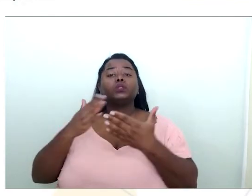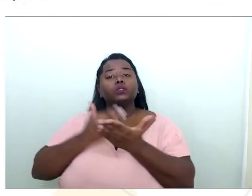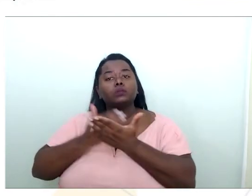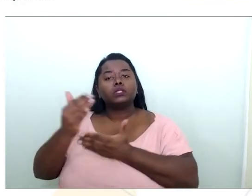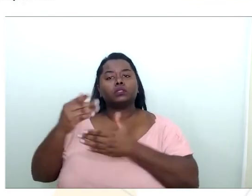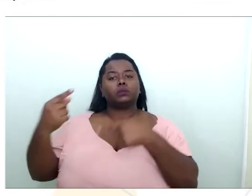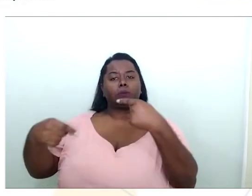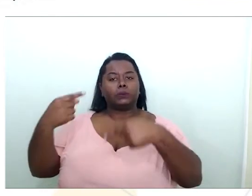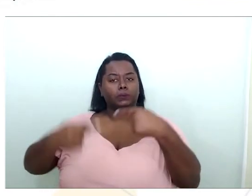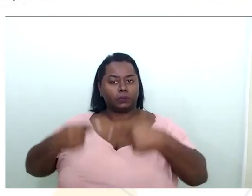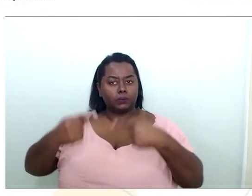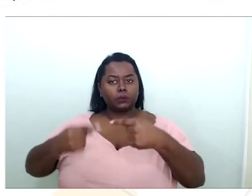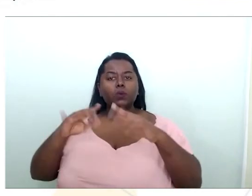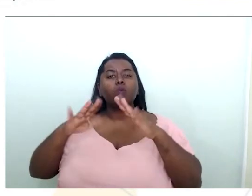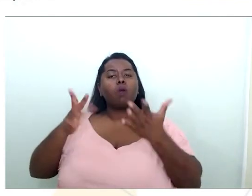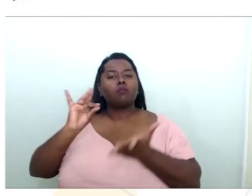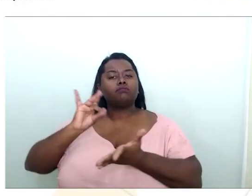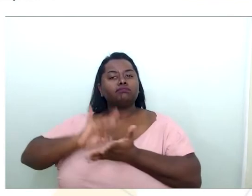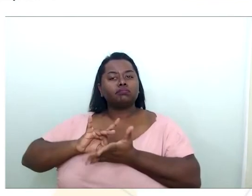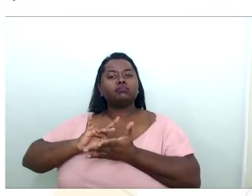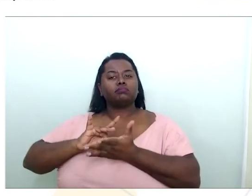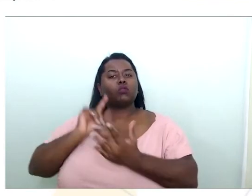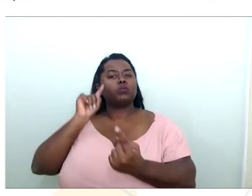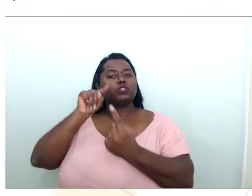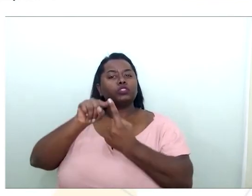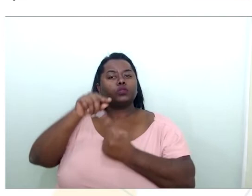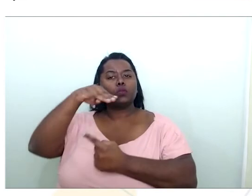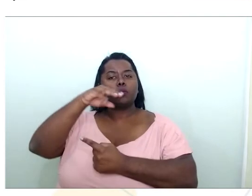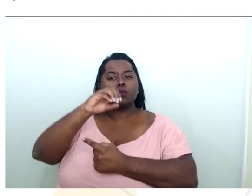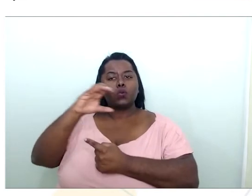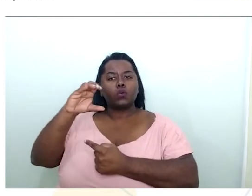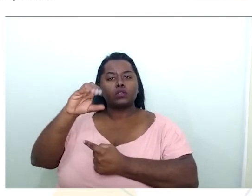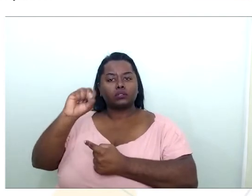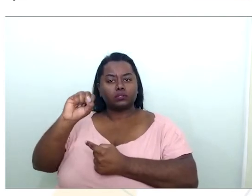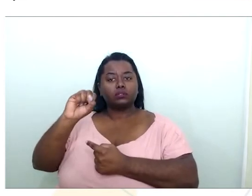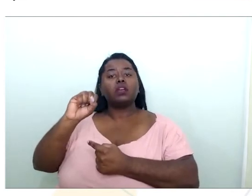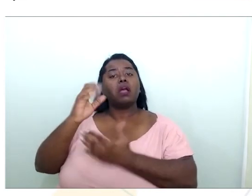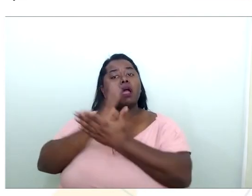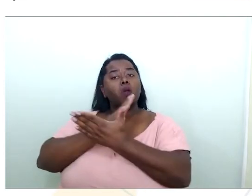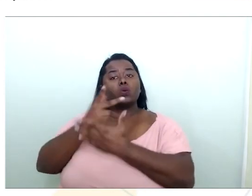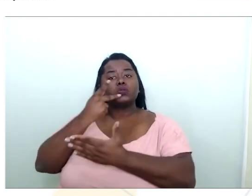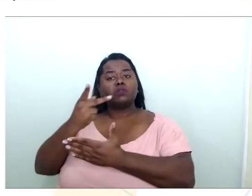shopfront like as I was saying you know we shopkeeper opens up some things and